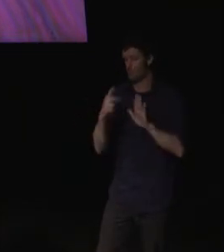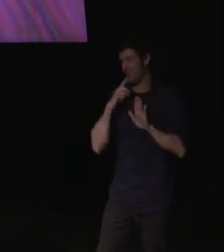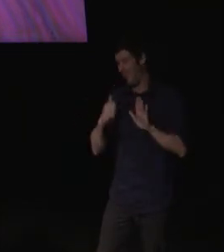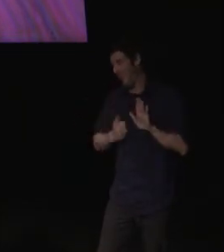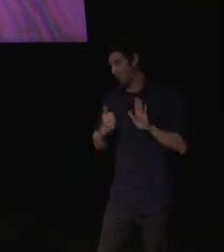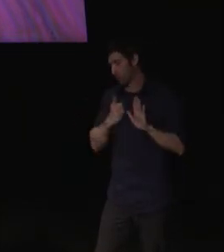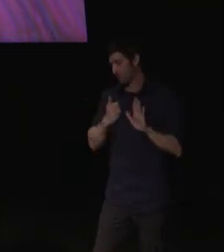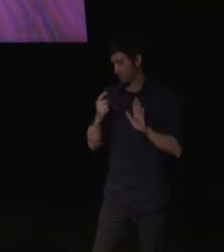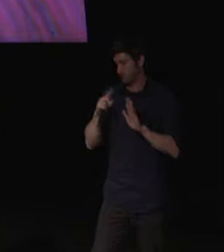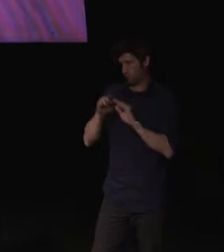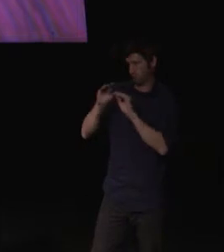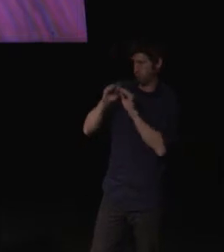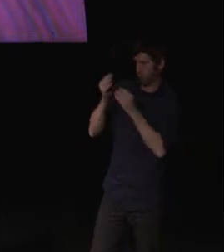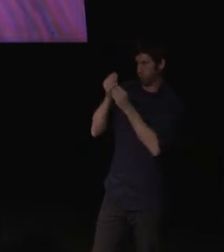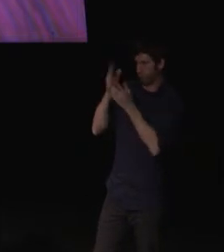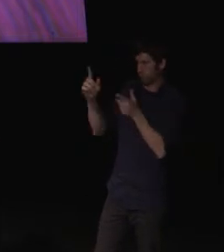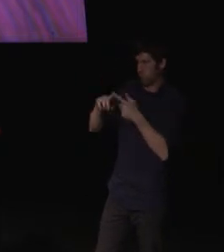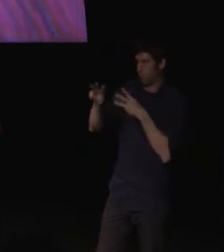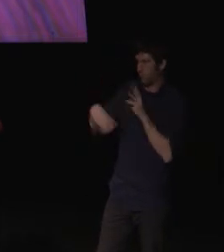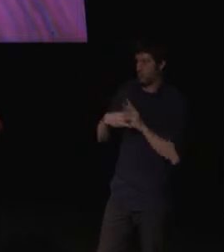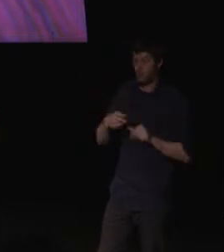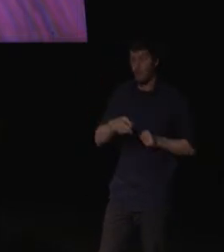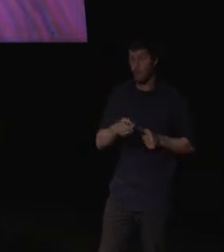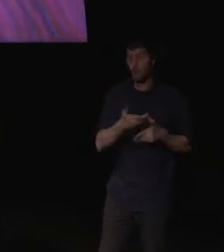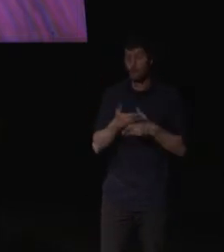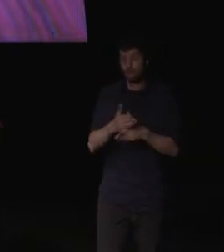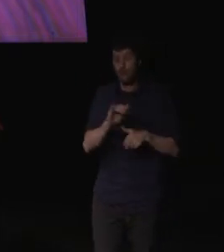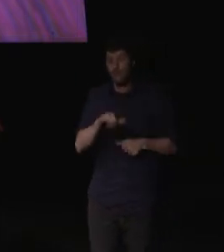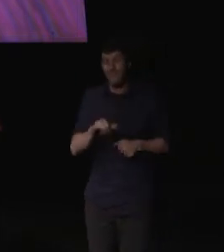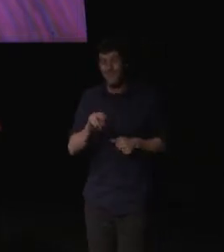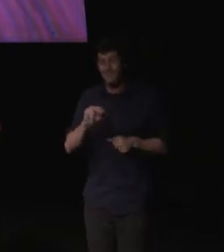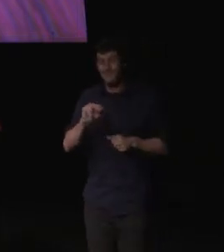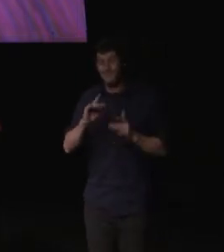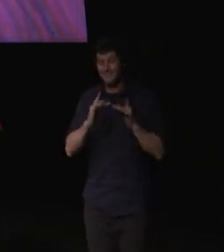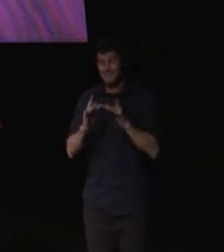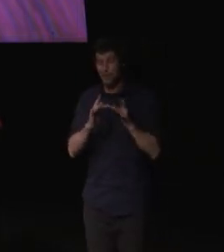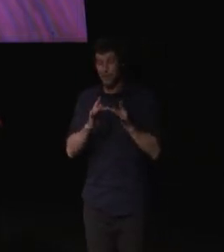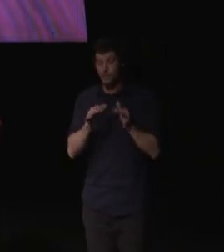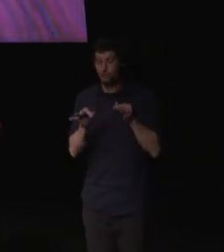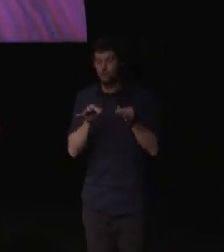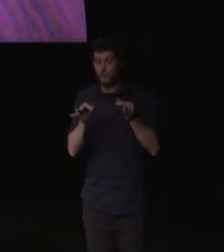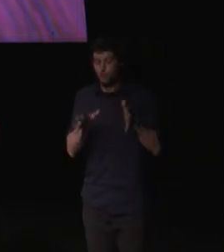And you share that network descriptor using potentially a matchmaking system, or invites.